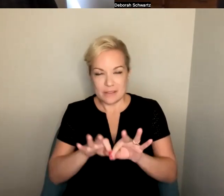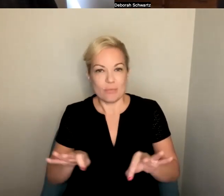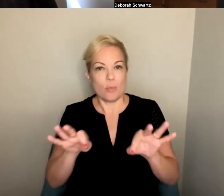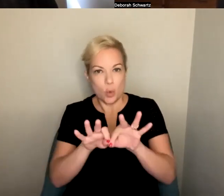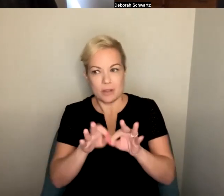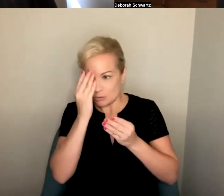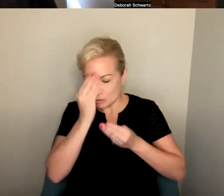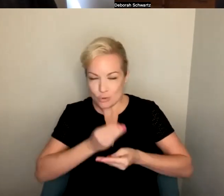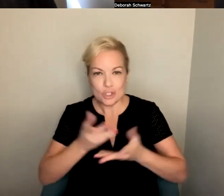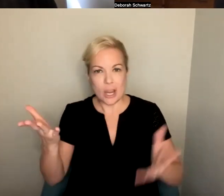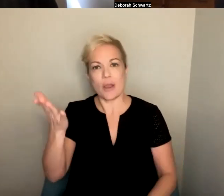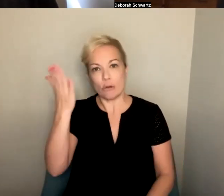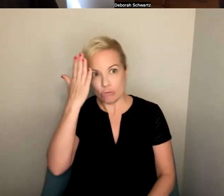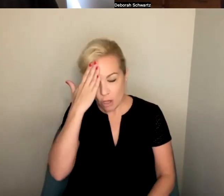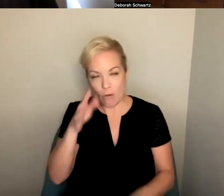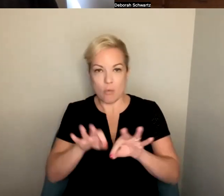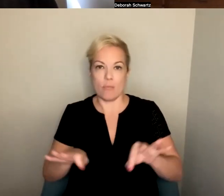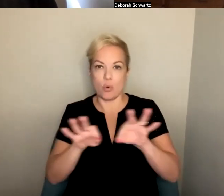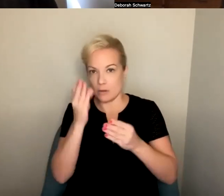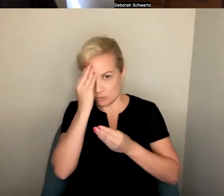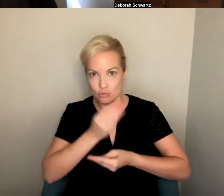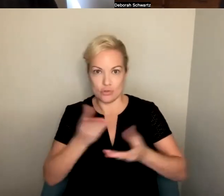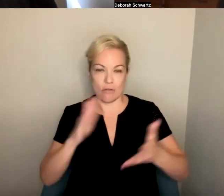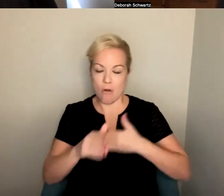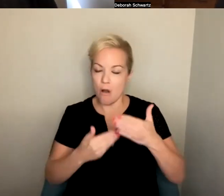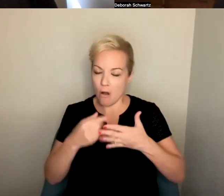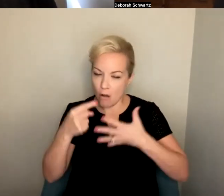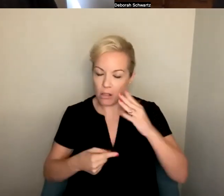this knowledge and understanding, so you care of course the the other part of that is that we